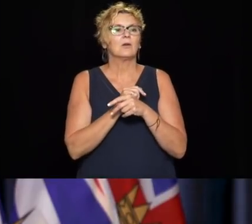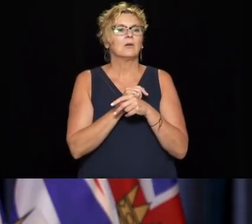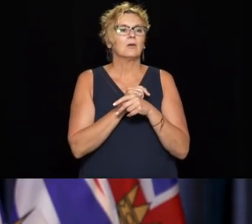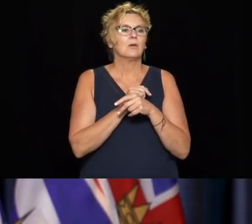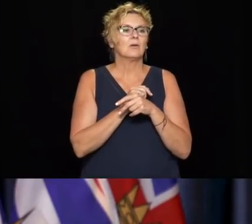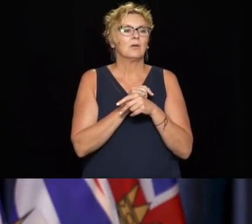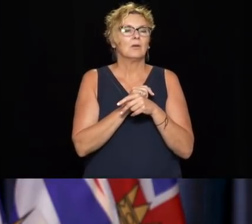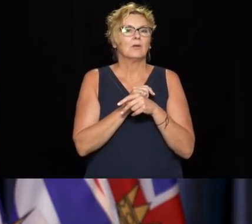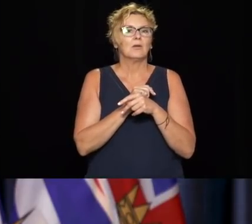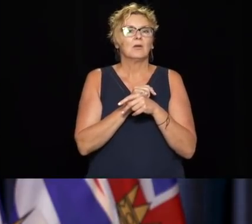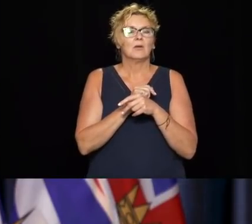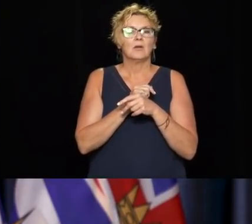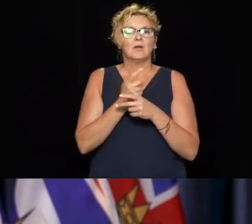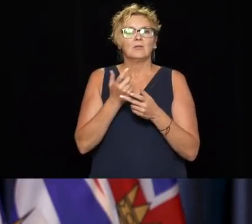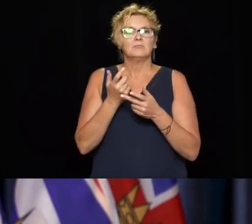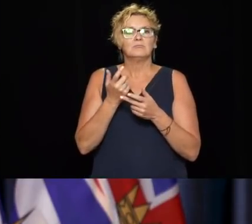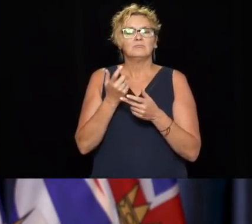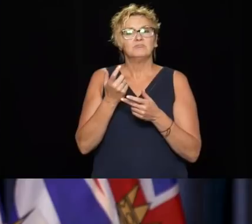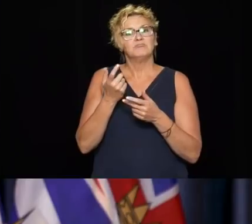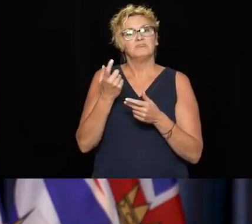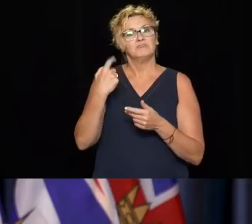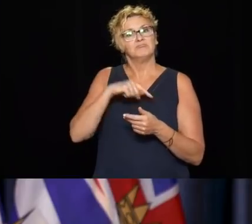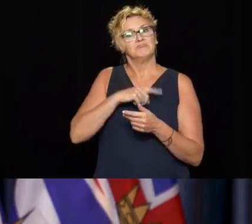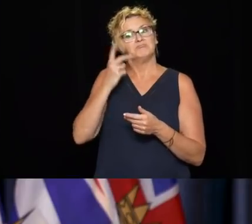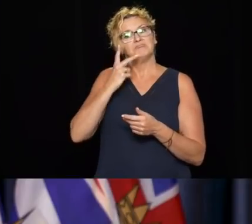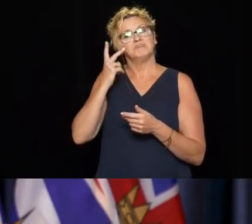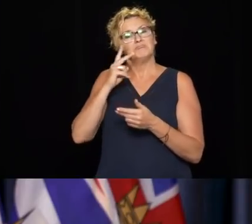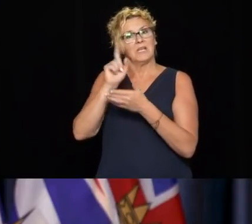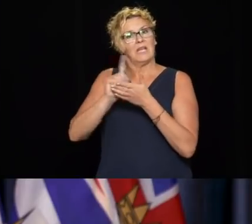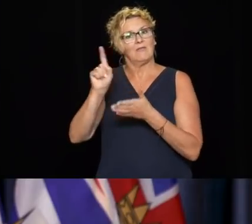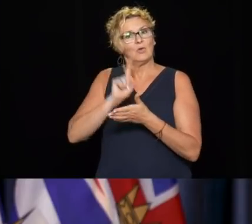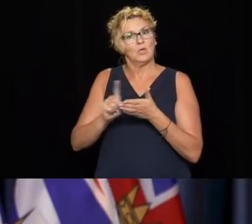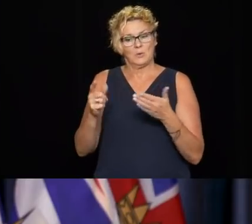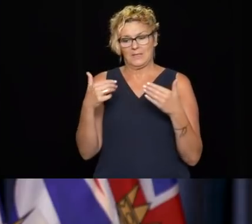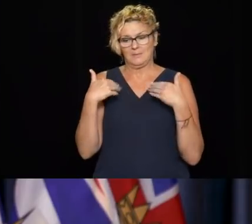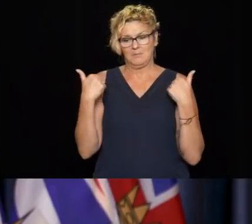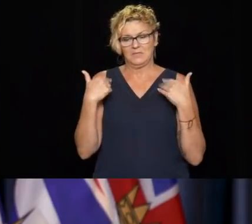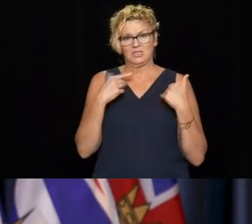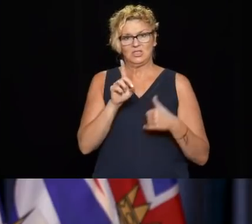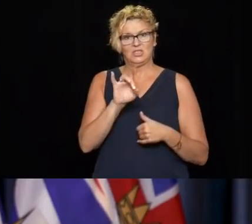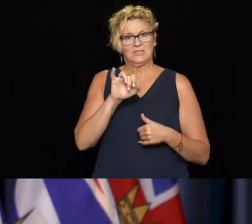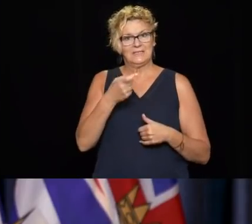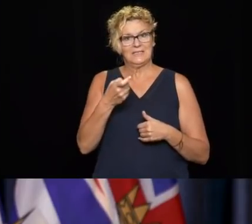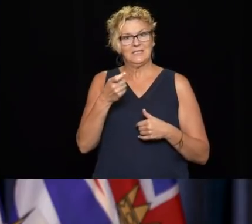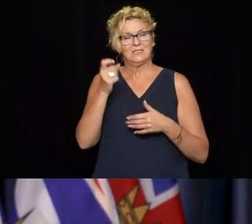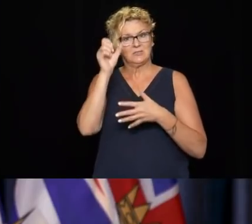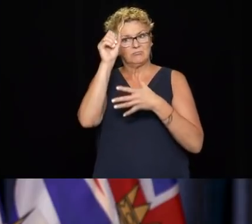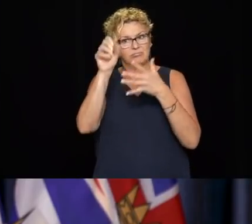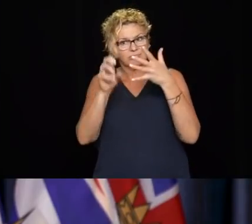patients in the fall and of course, going back over the past number of weeks, Minister Dix